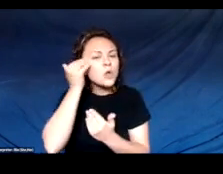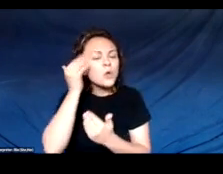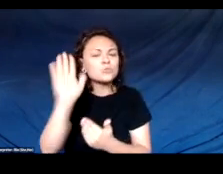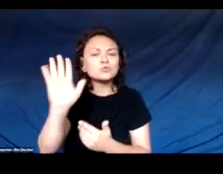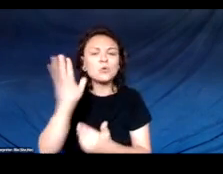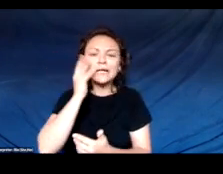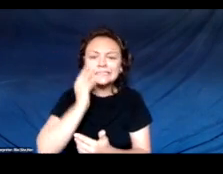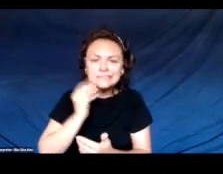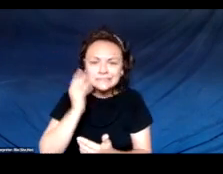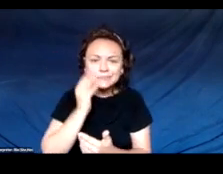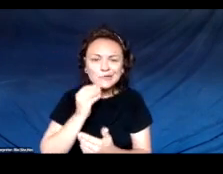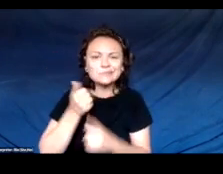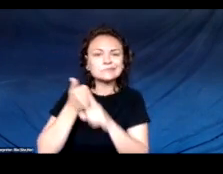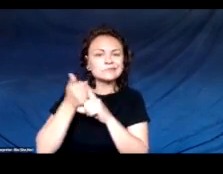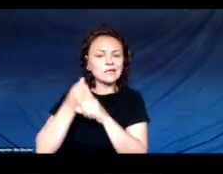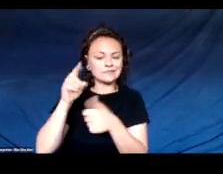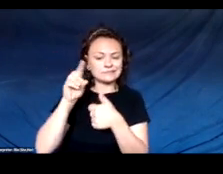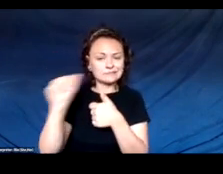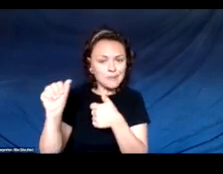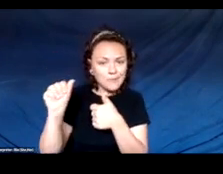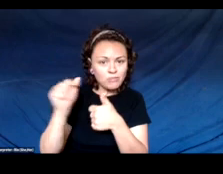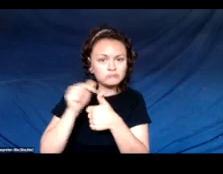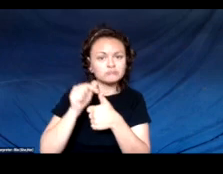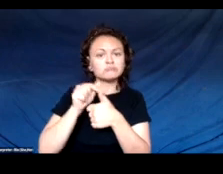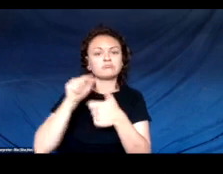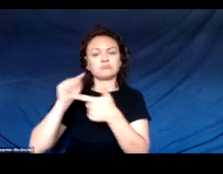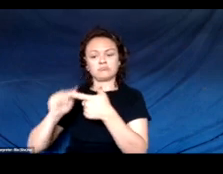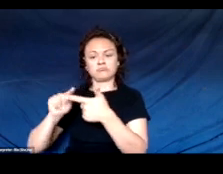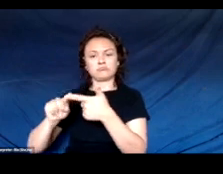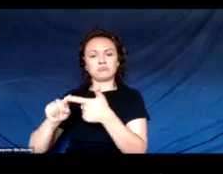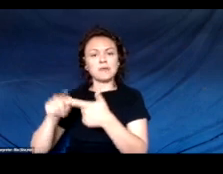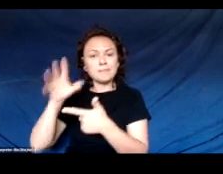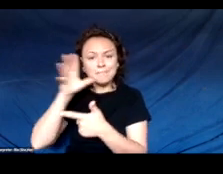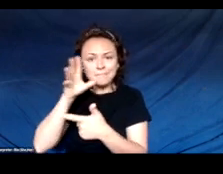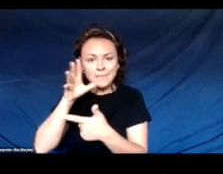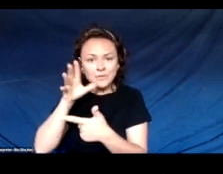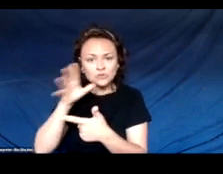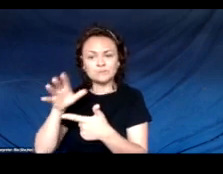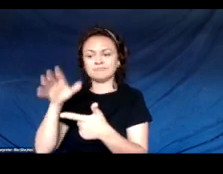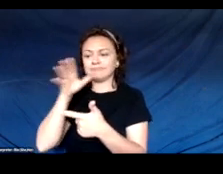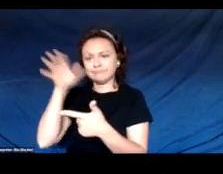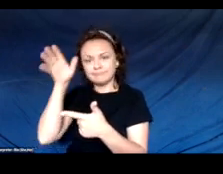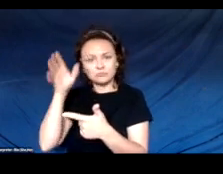a disabled and also disabled parent in the immigrant family.